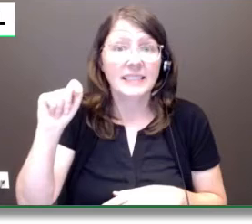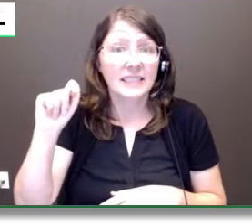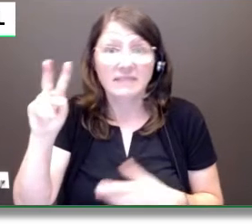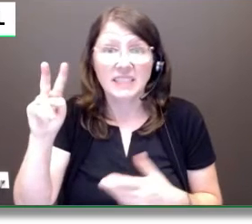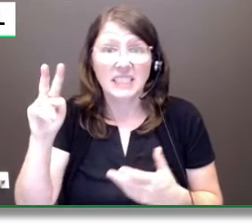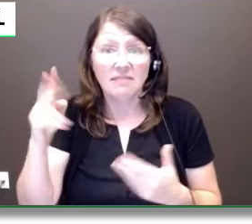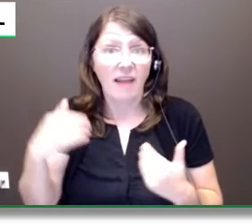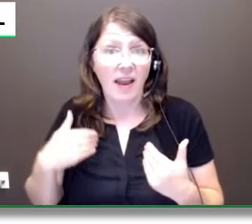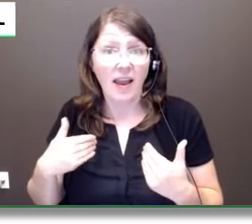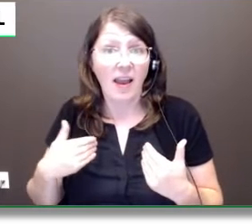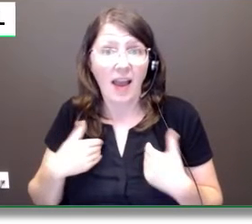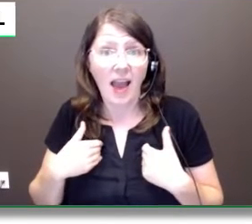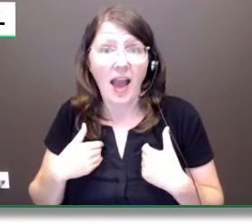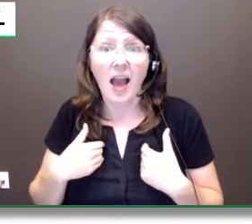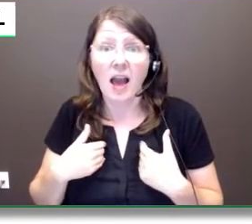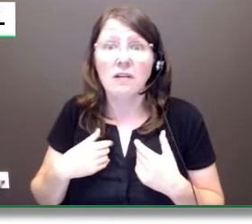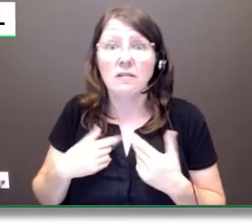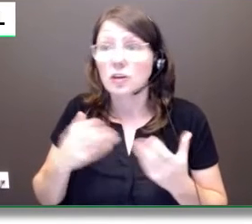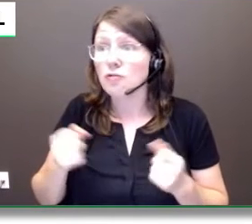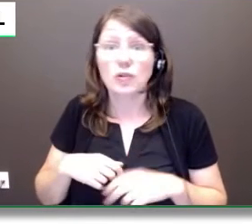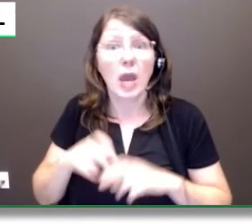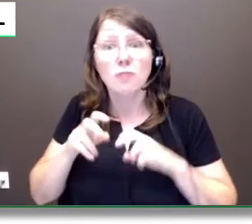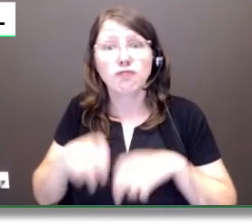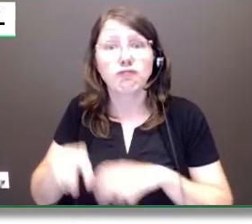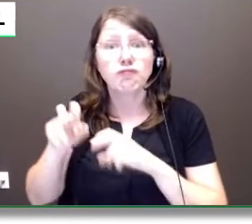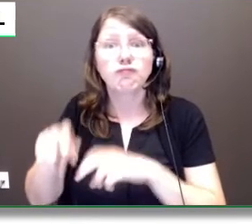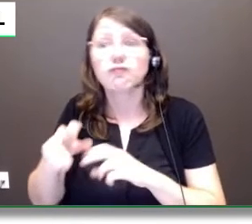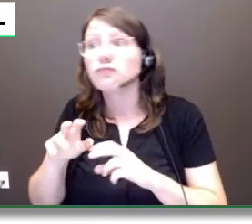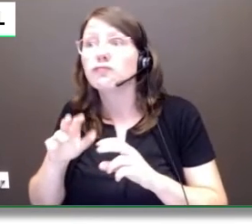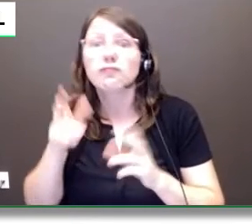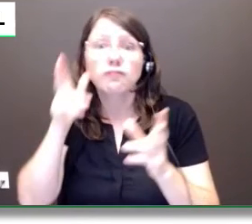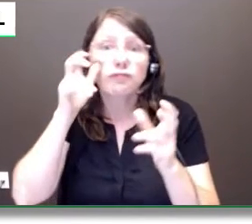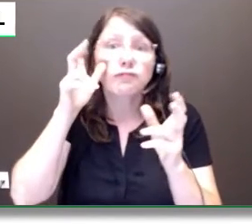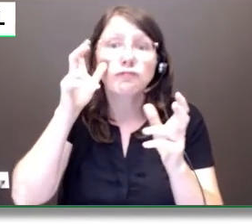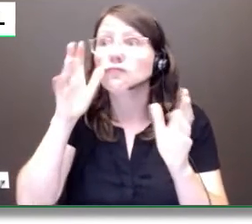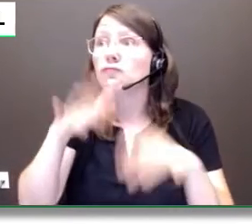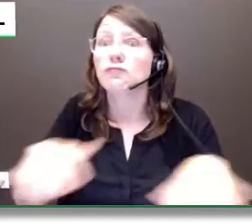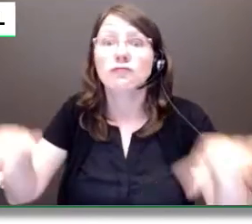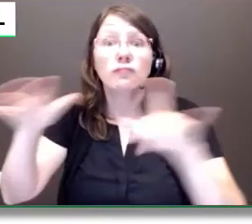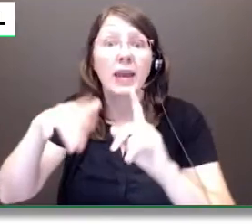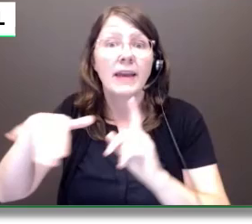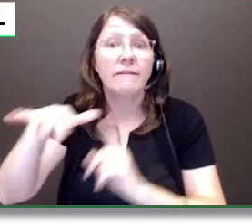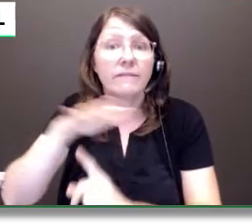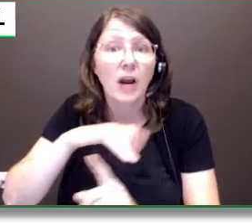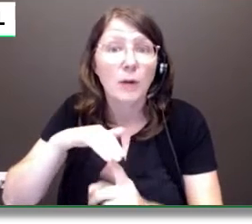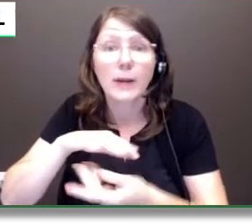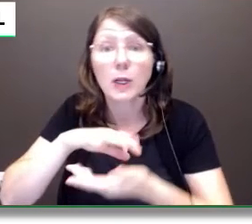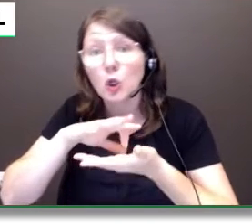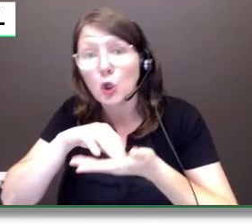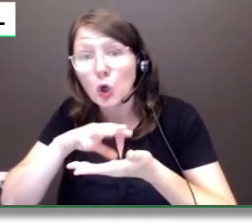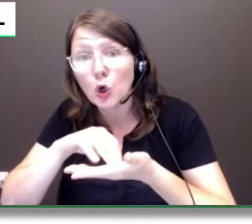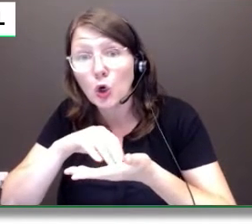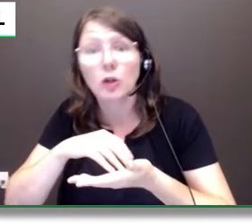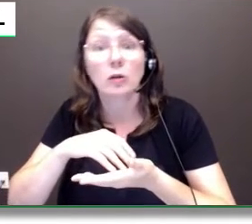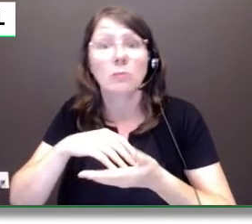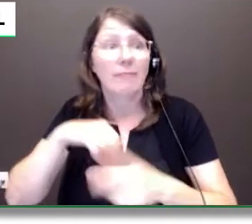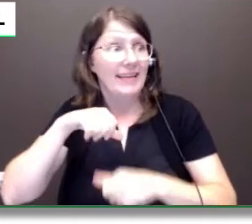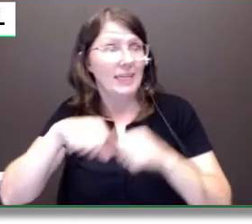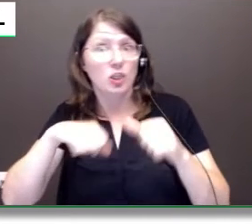environment. Where we can learn especially from each other really, educate each other, how we can adventure and enjoy the parks